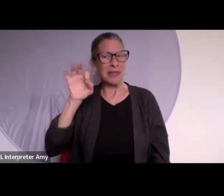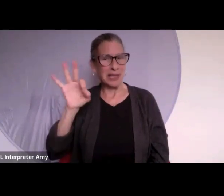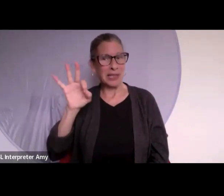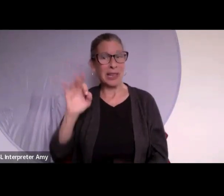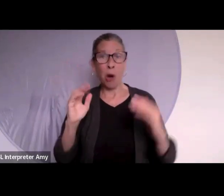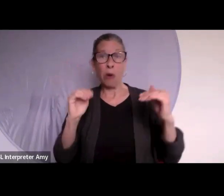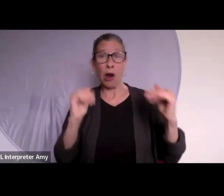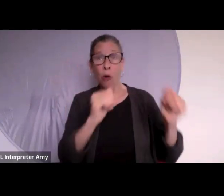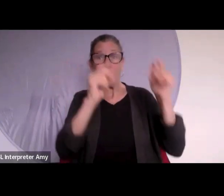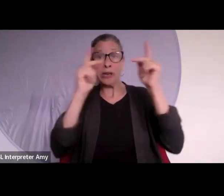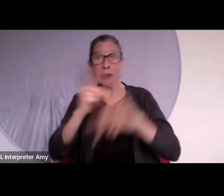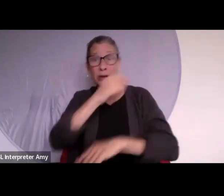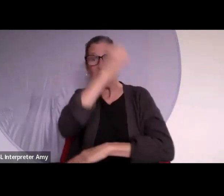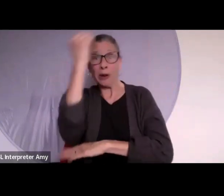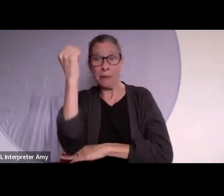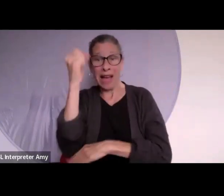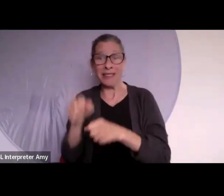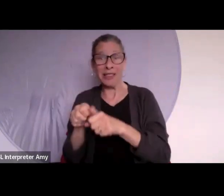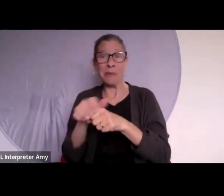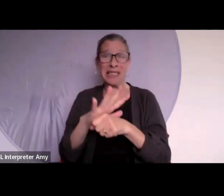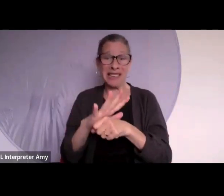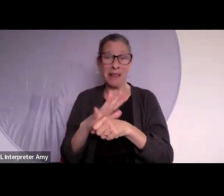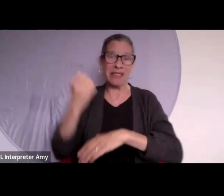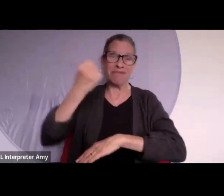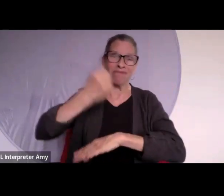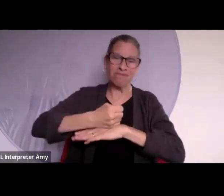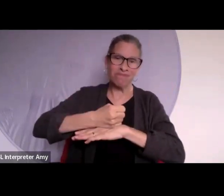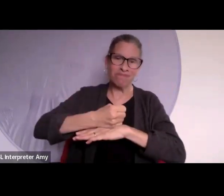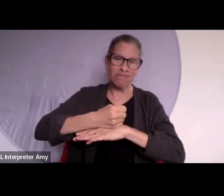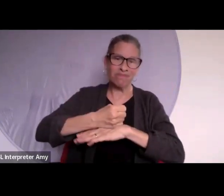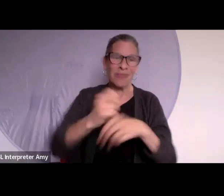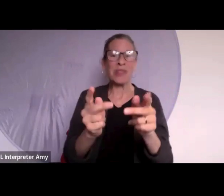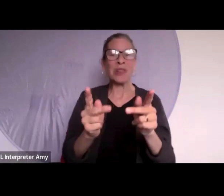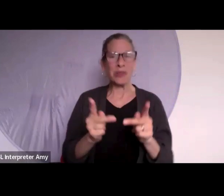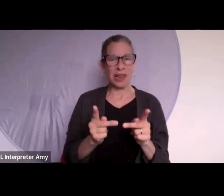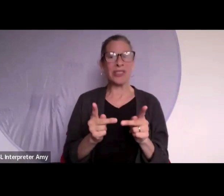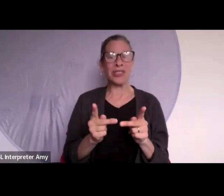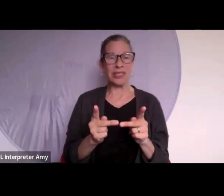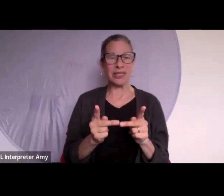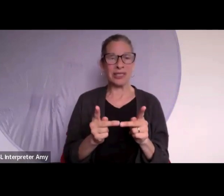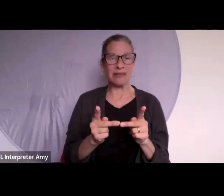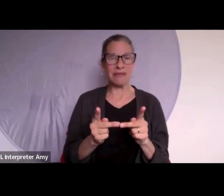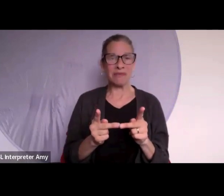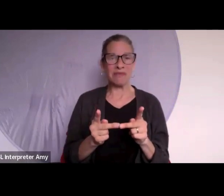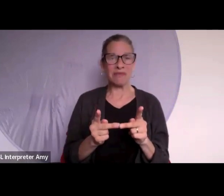that one back the pandemic unfortunately hurt a lot of our locations and we lost quite a few locations during the